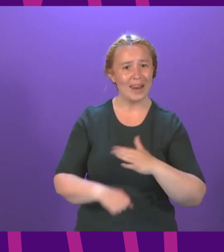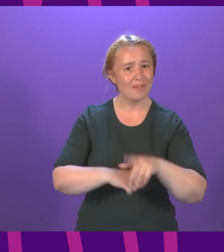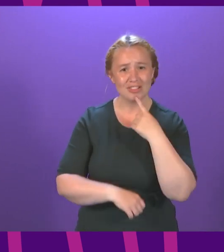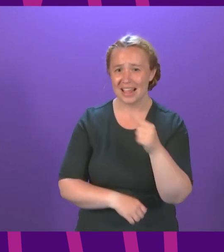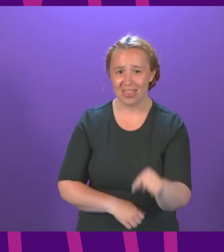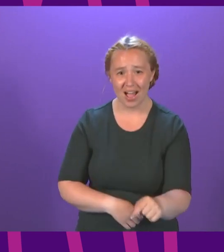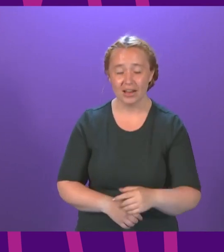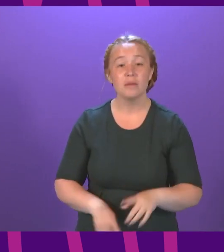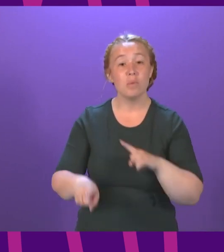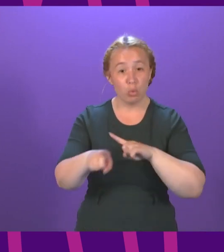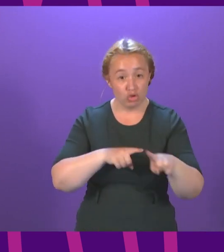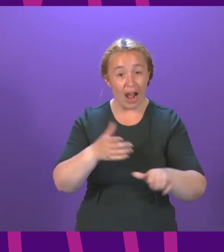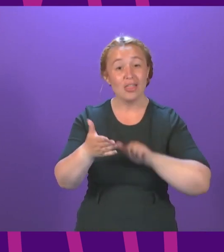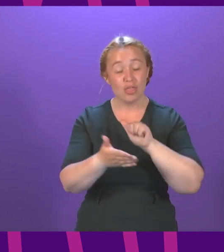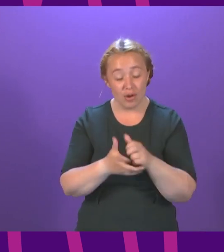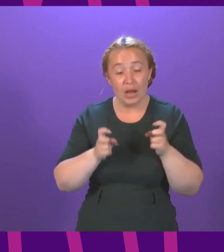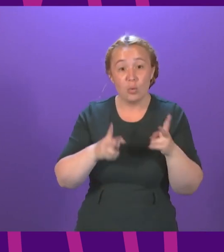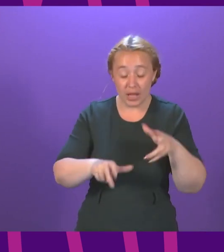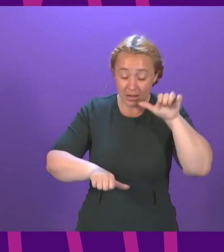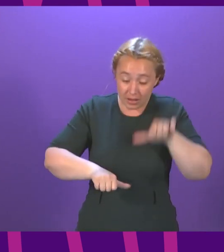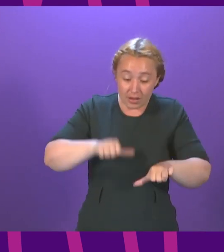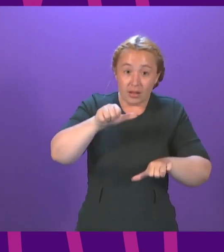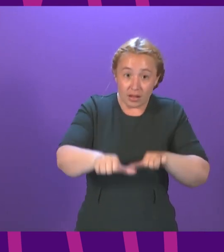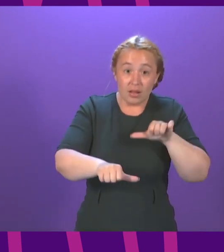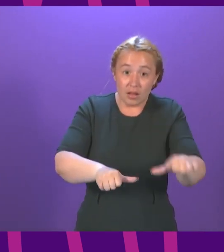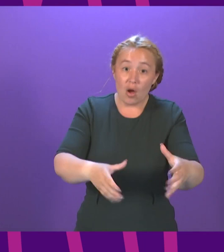to do the right things at every step while taking account of the best clinical advice.